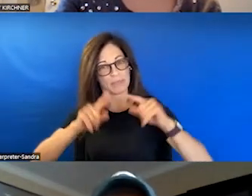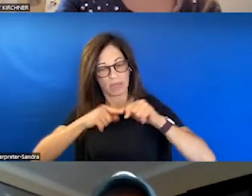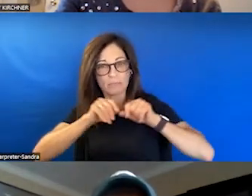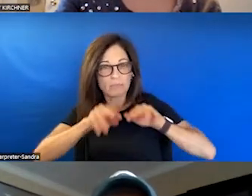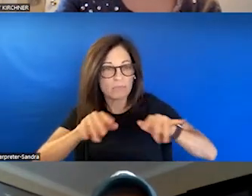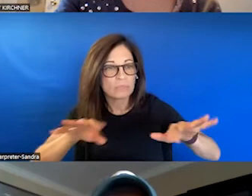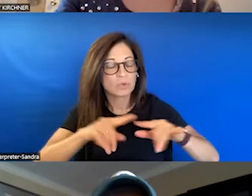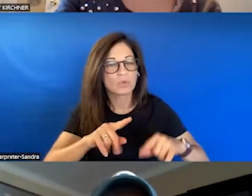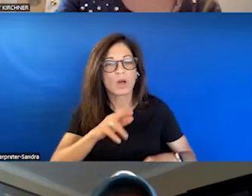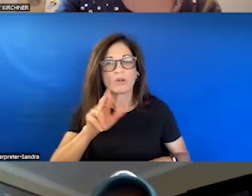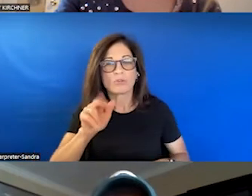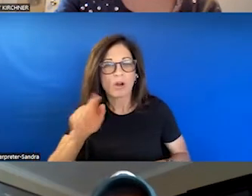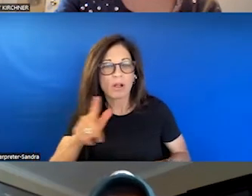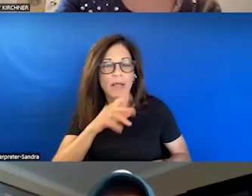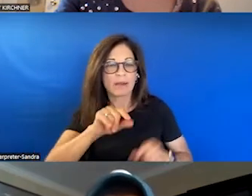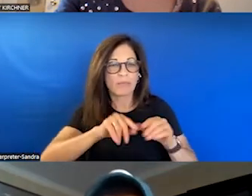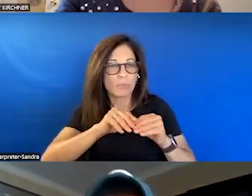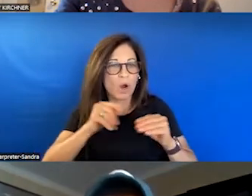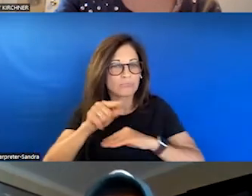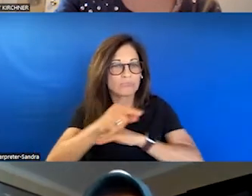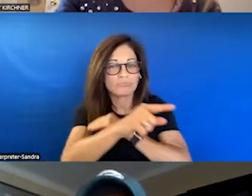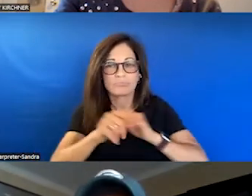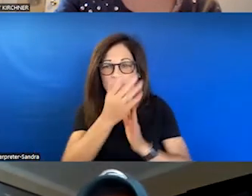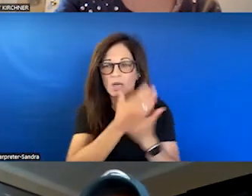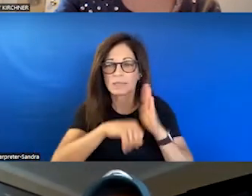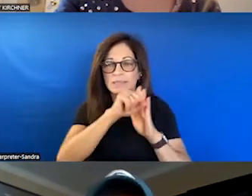AND, AND, FRONTIER PART OF THE STATE. AND, WITH DIFFERENT, YOU KNOW, TIMELINESS REQUIREMENTS AND